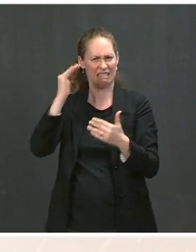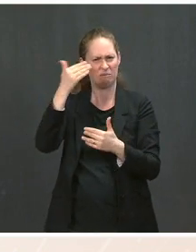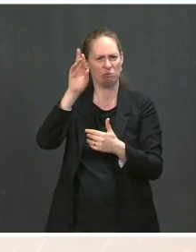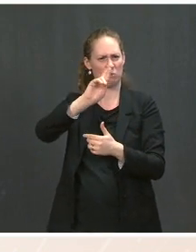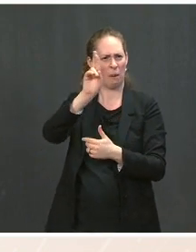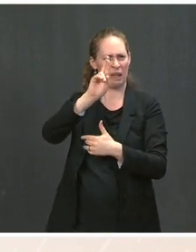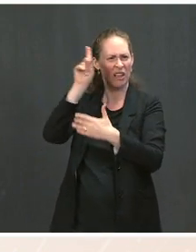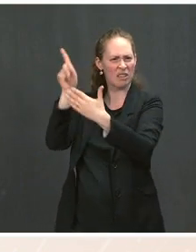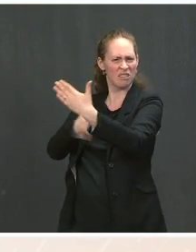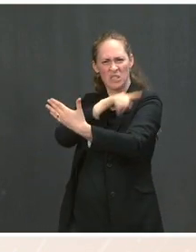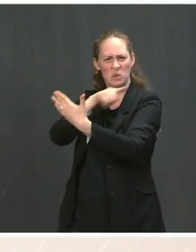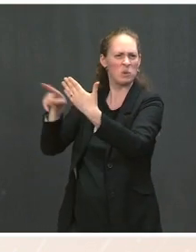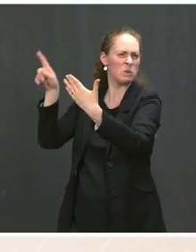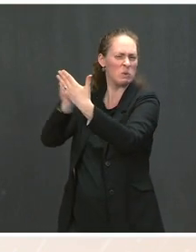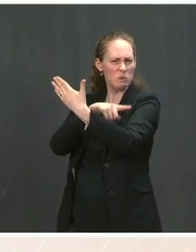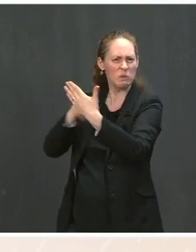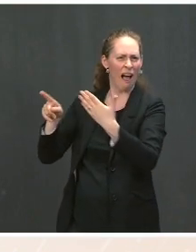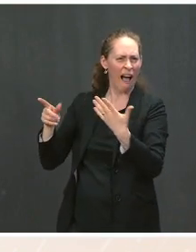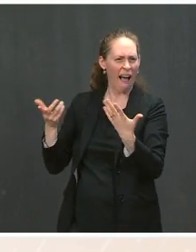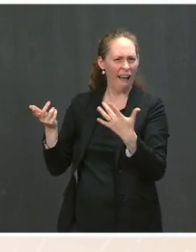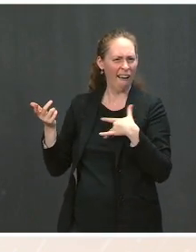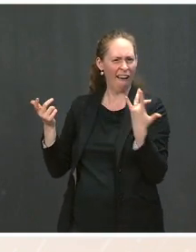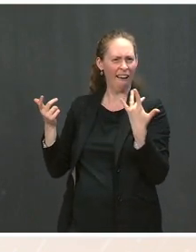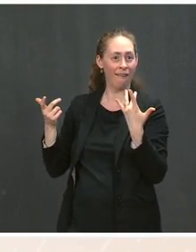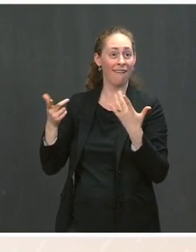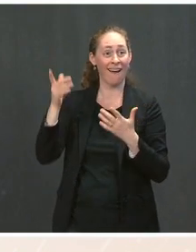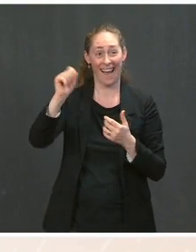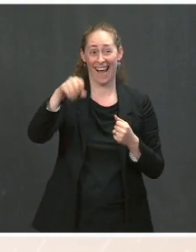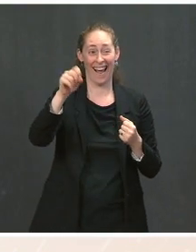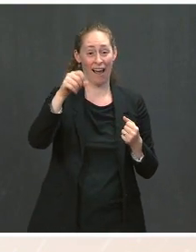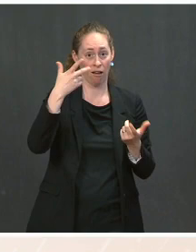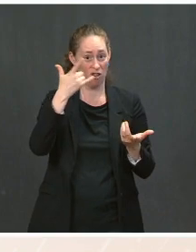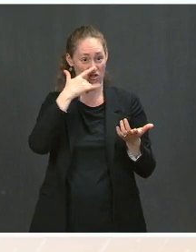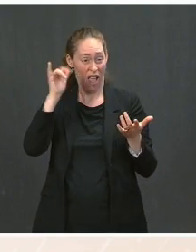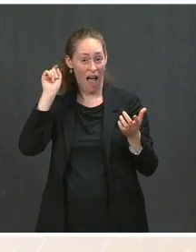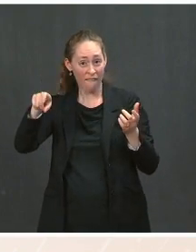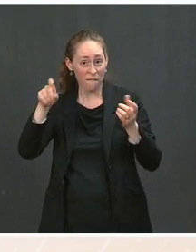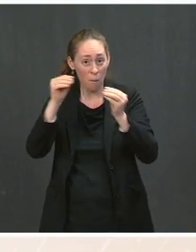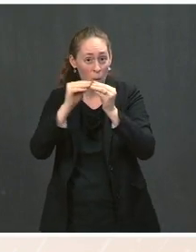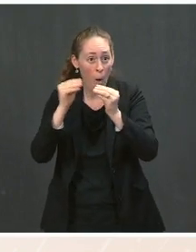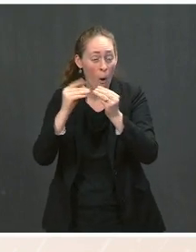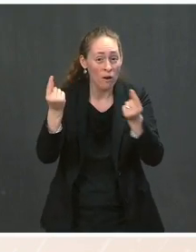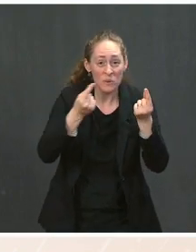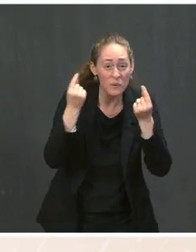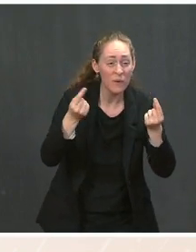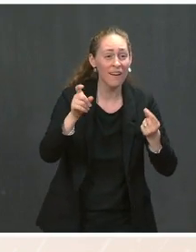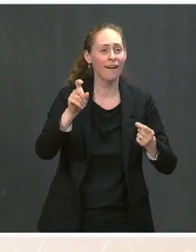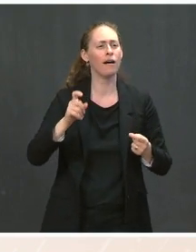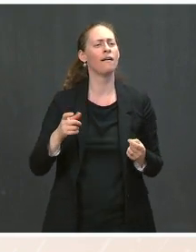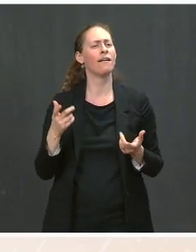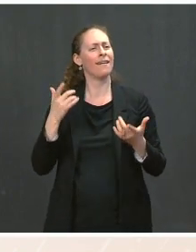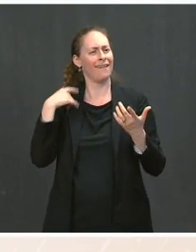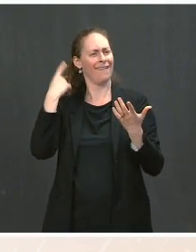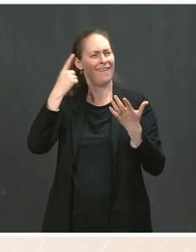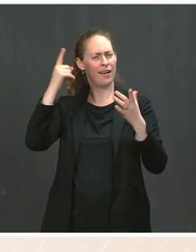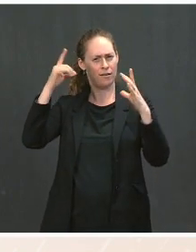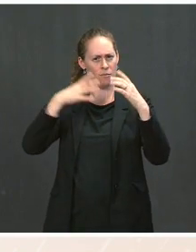Ms. Psaki: I've seen that. They need more to do, I think. The Press: -- and what her relationship -- is the White House suggesting that her diplomatic role is --